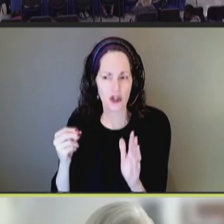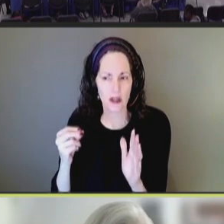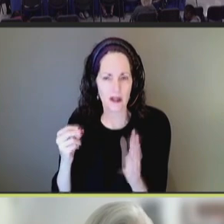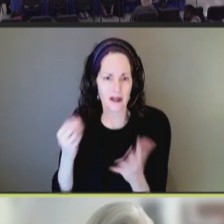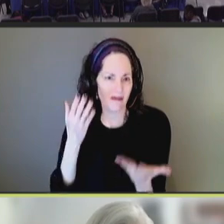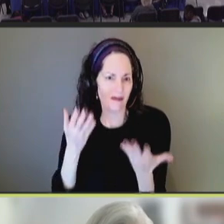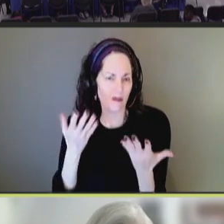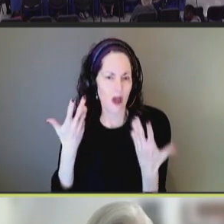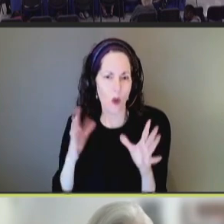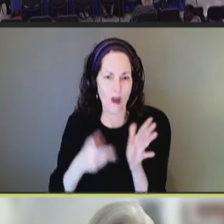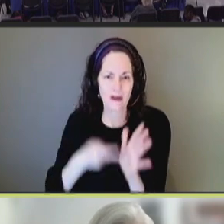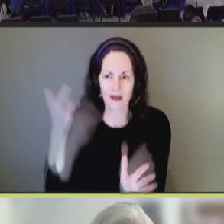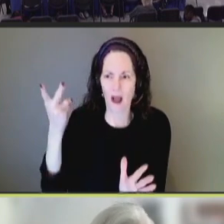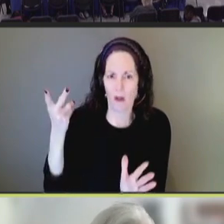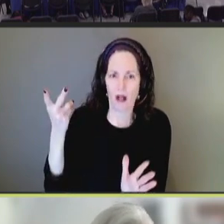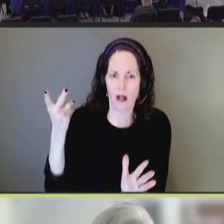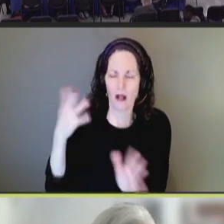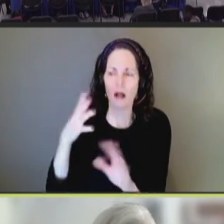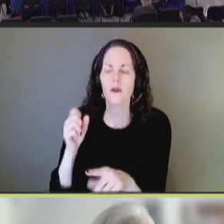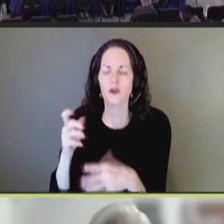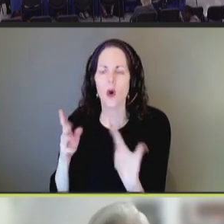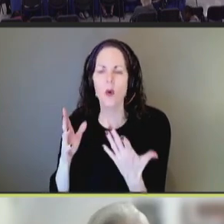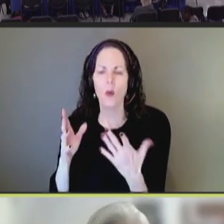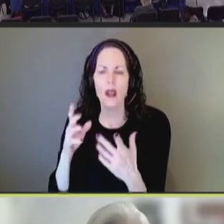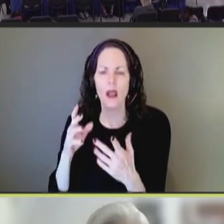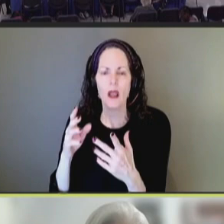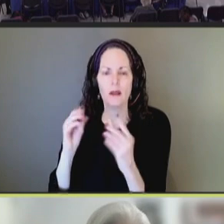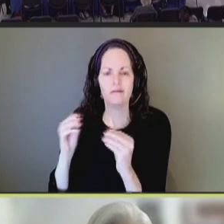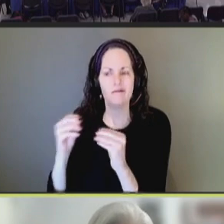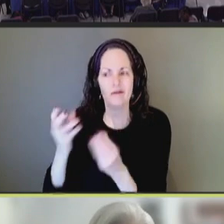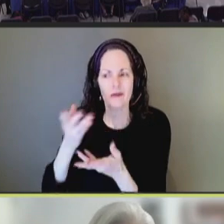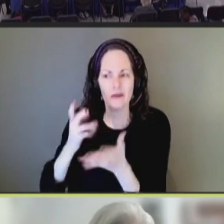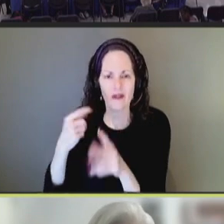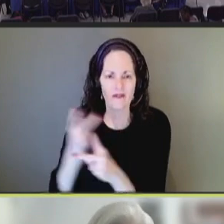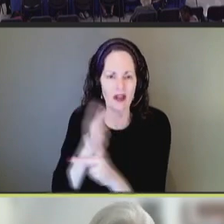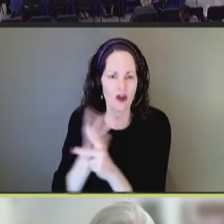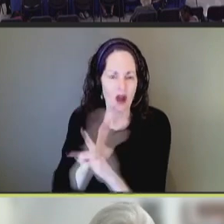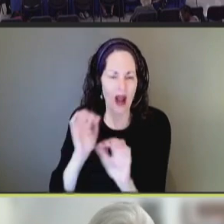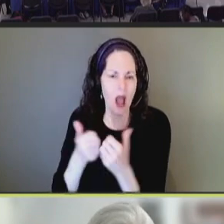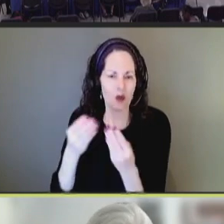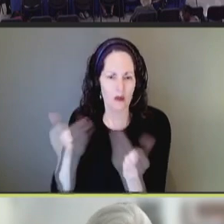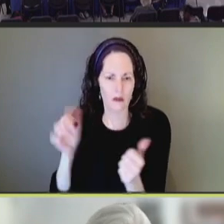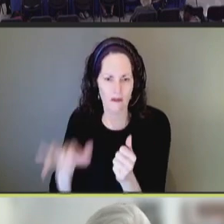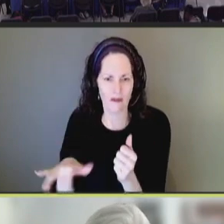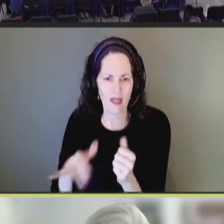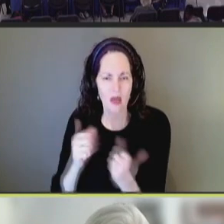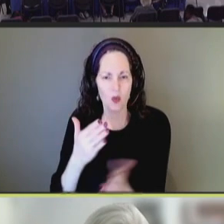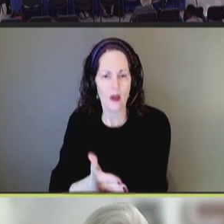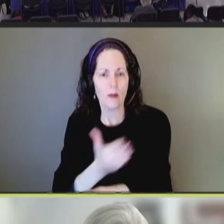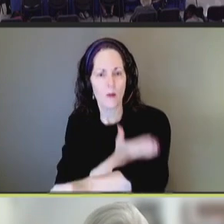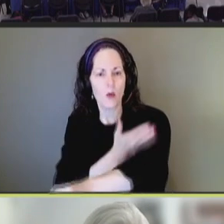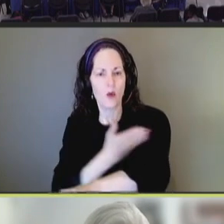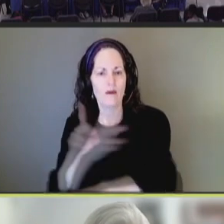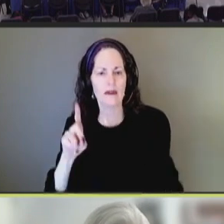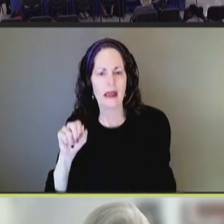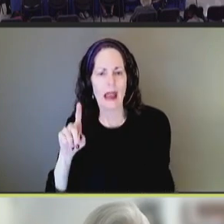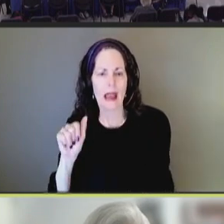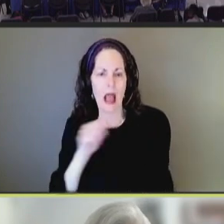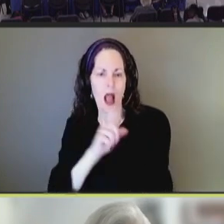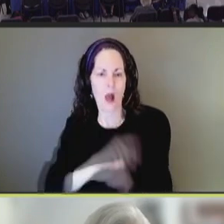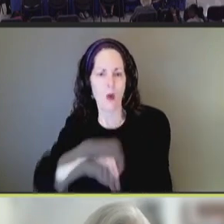And these are all important tools to help improve data quality. Next slide.